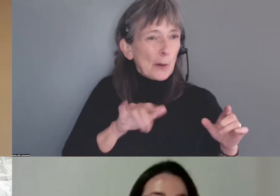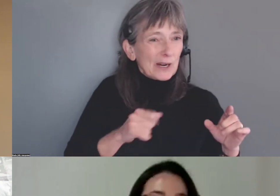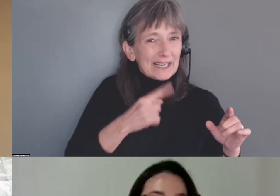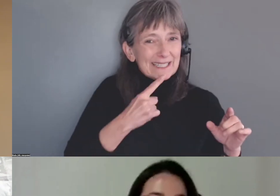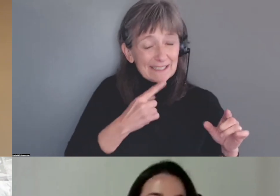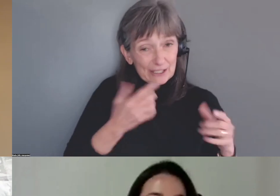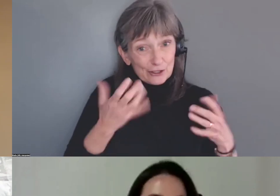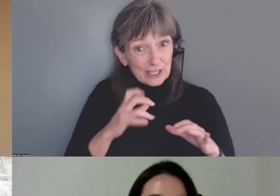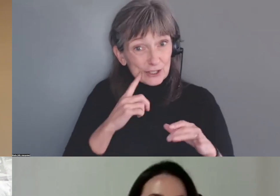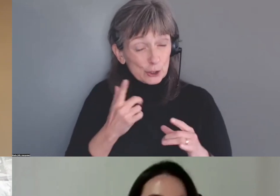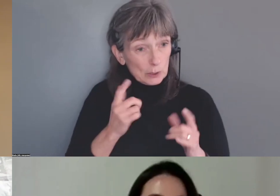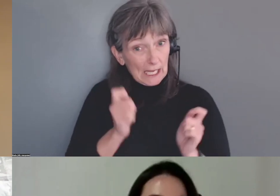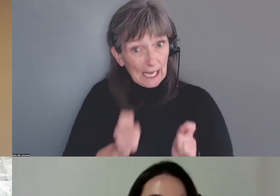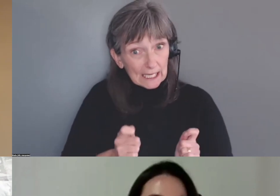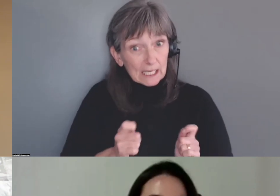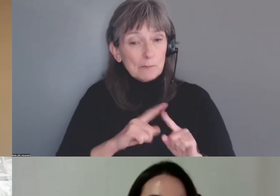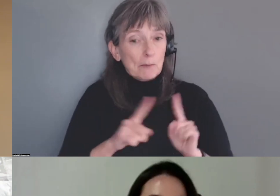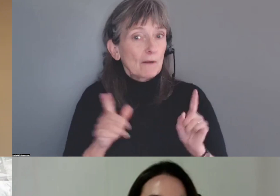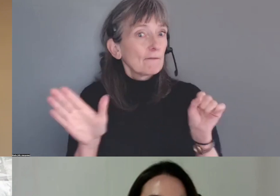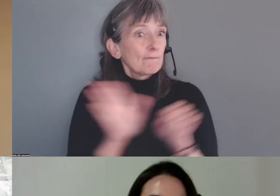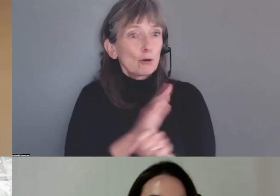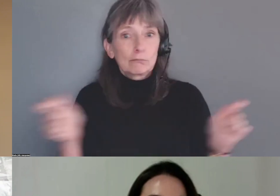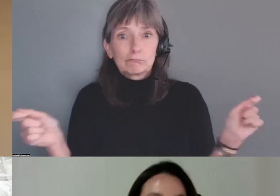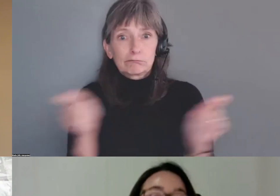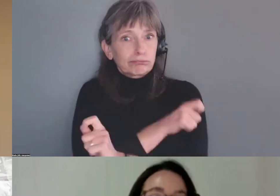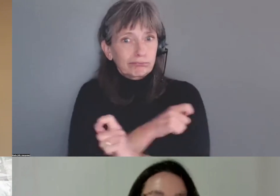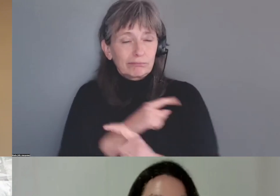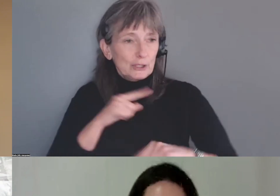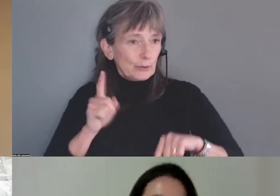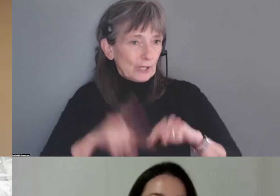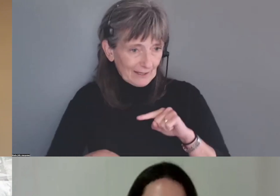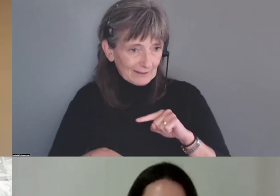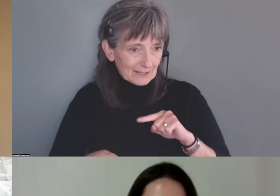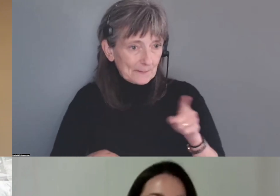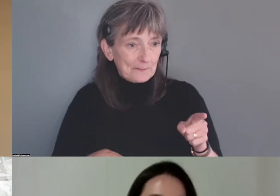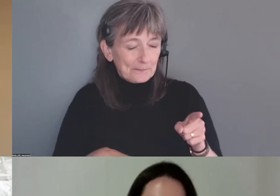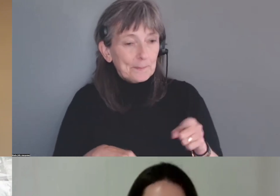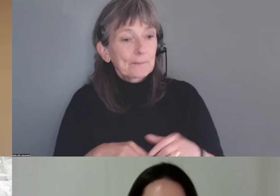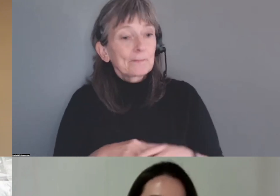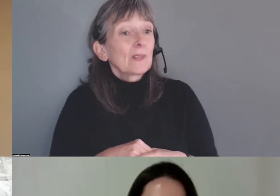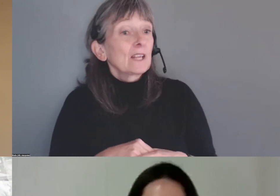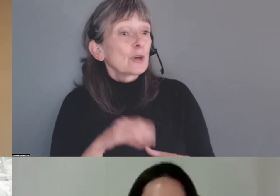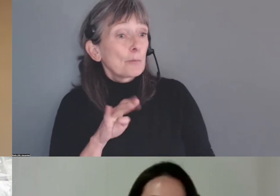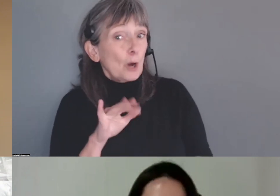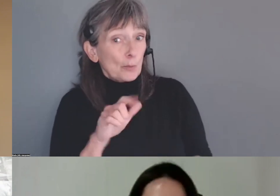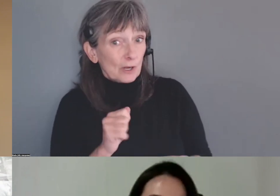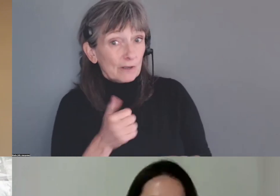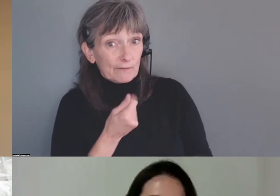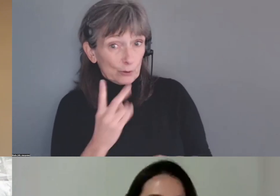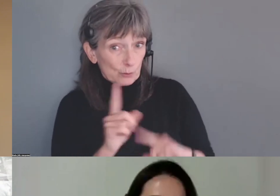wholesale replacing their text. Speaking of for Barbara, we have a few questions as well.